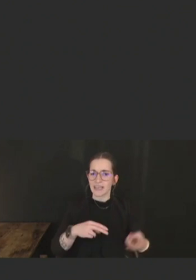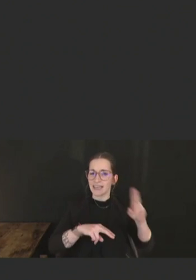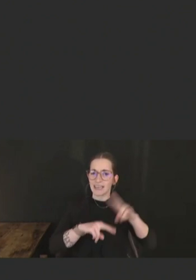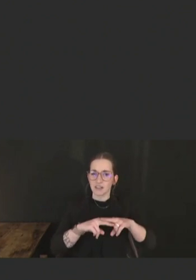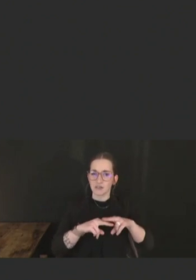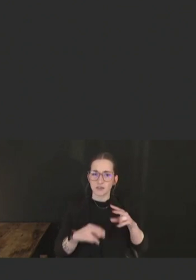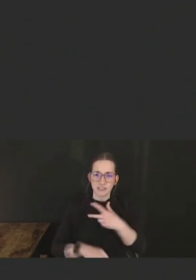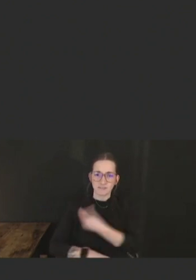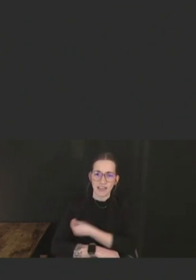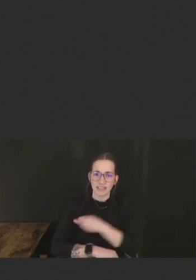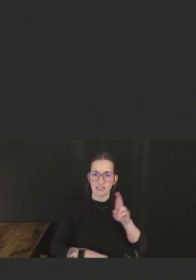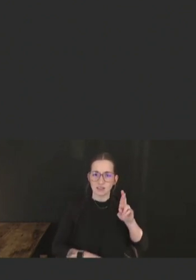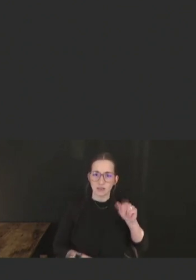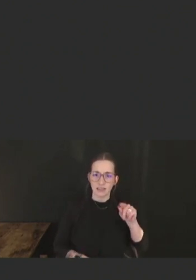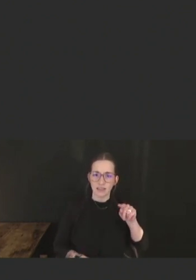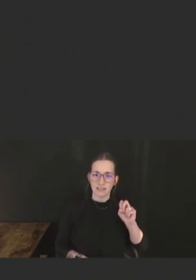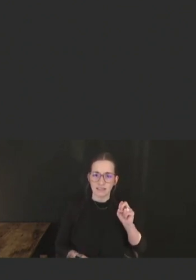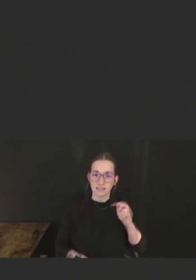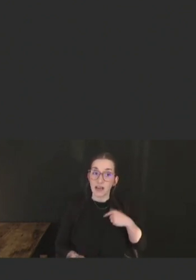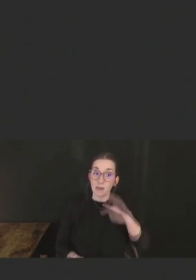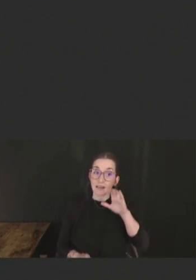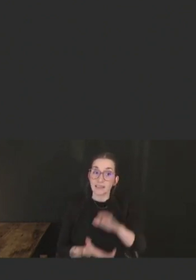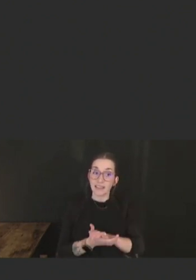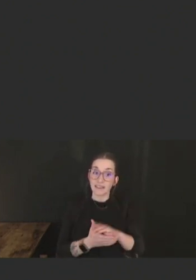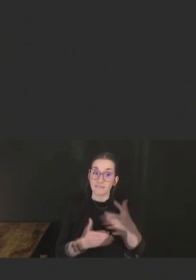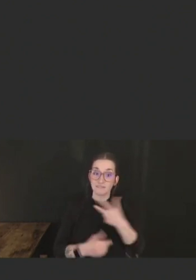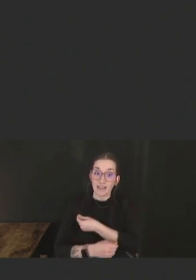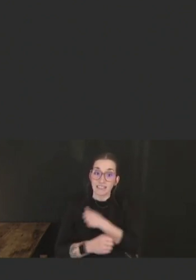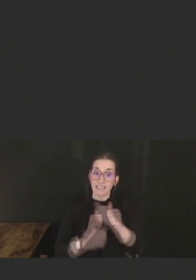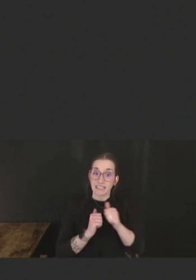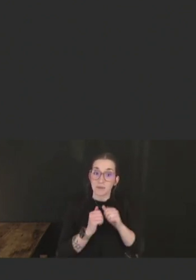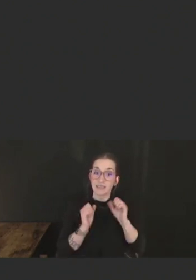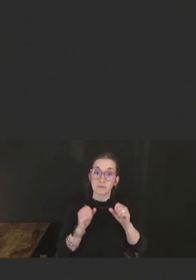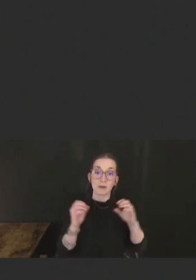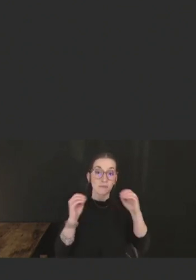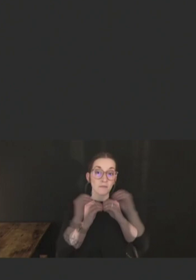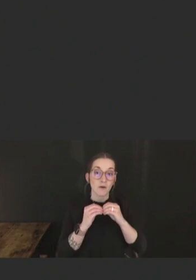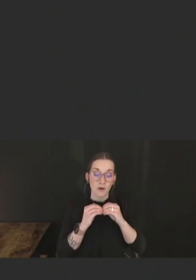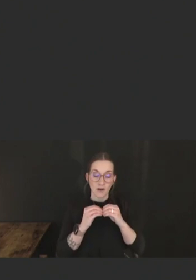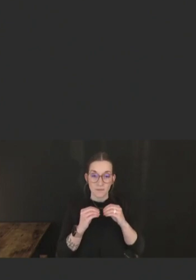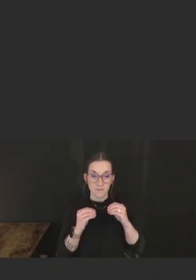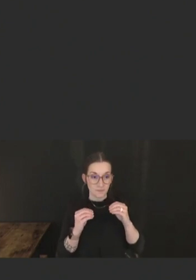I believe vaccine campaigns can be more effective by working with community-based fraternal service organizations.